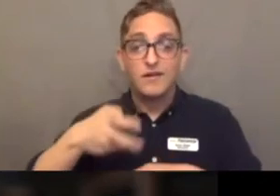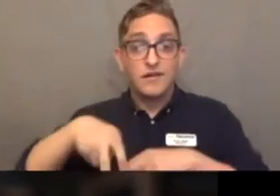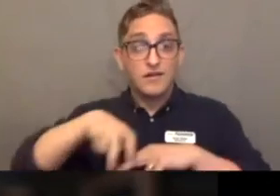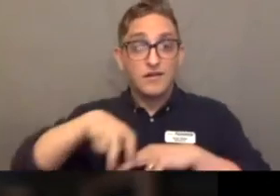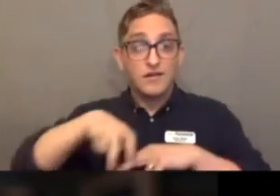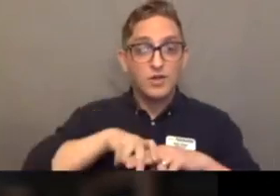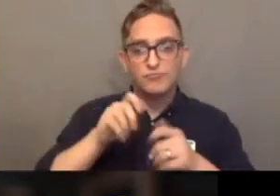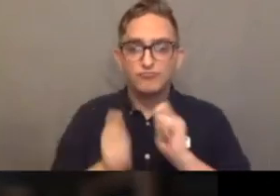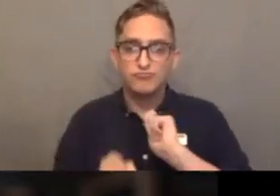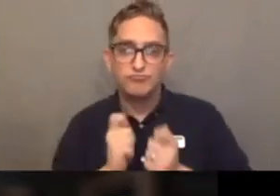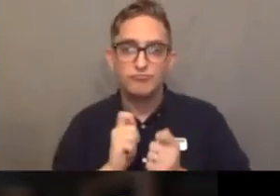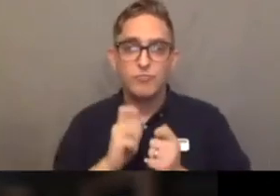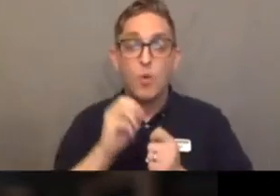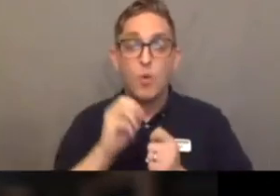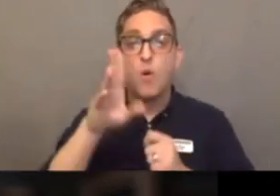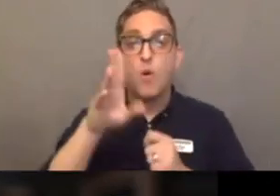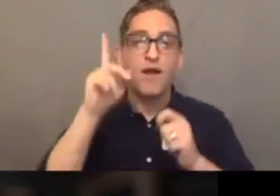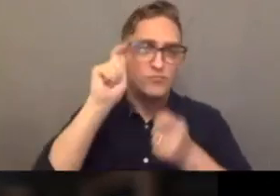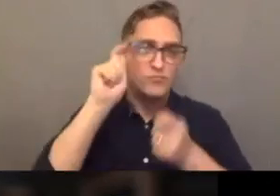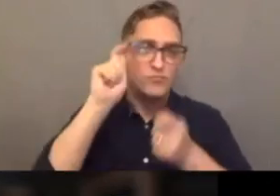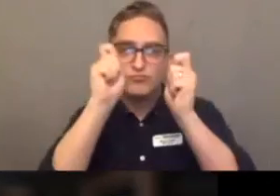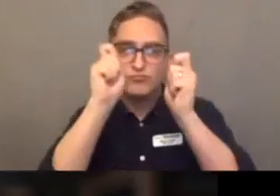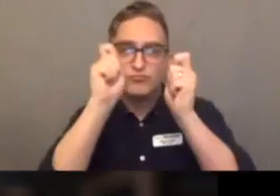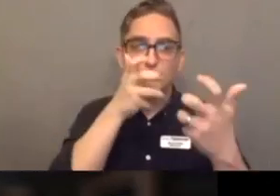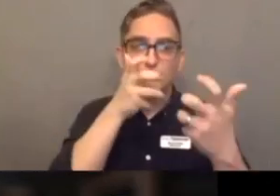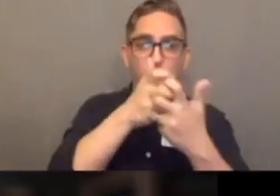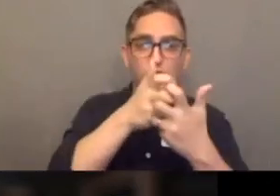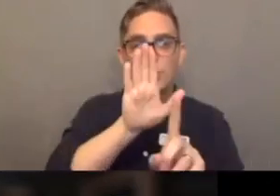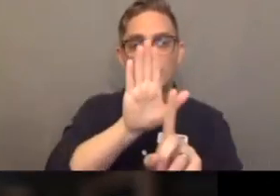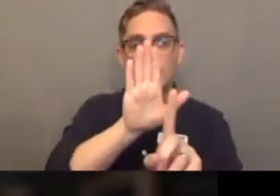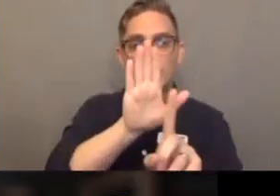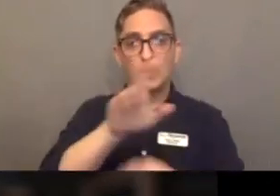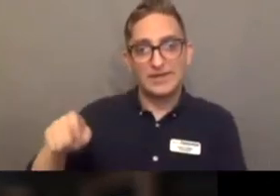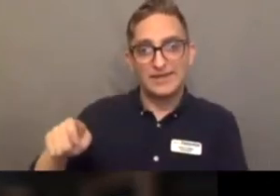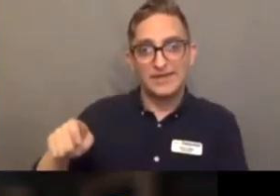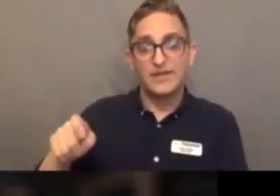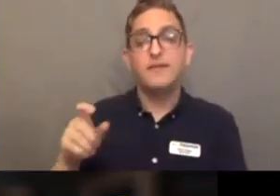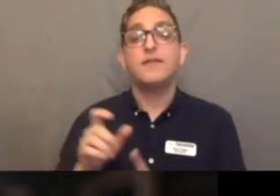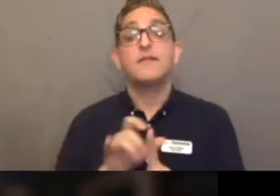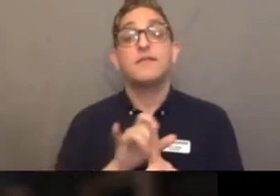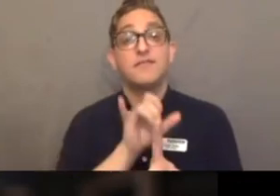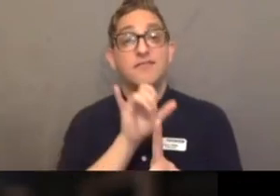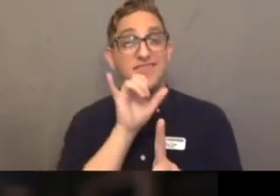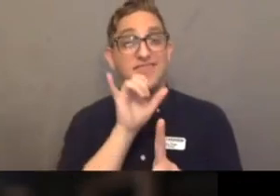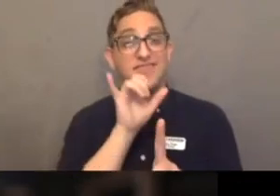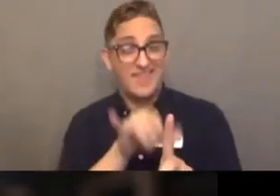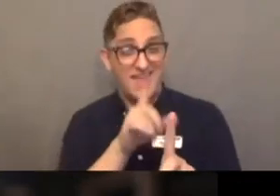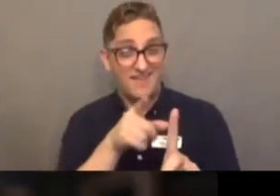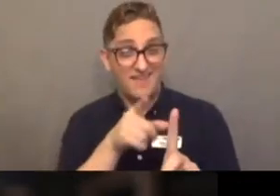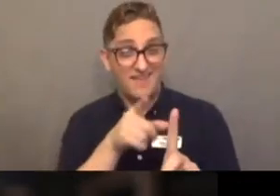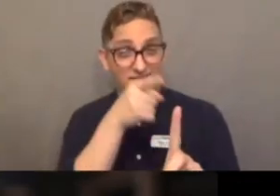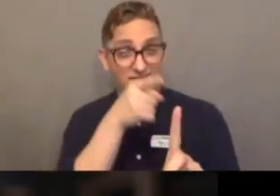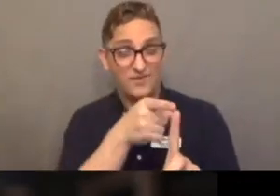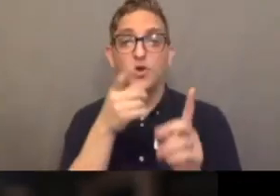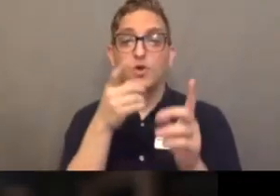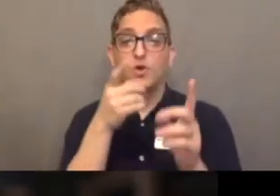do the right thing. And that's what universal design is all about.